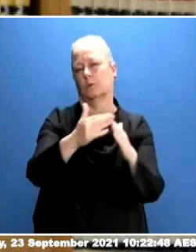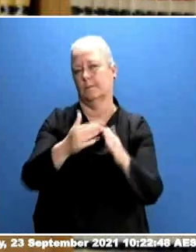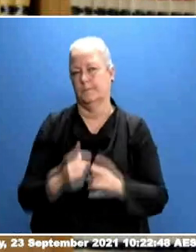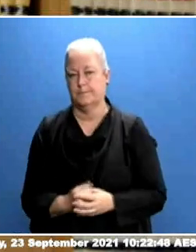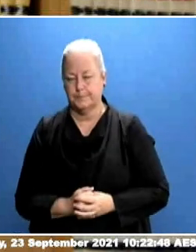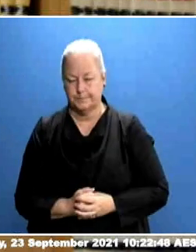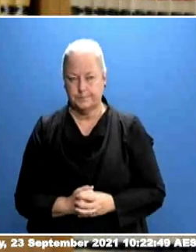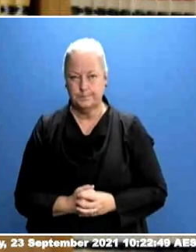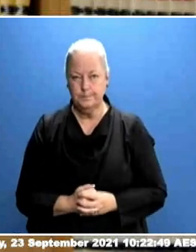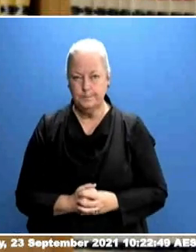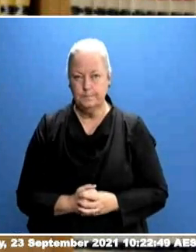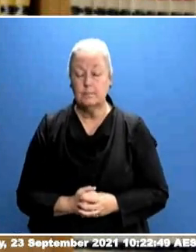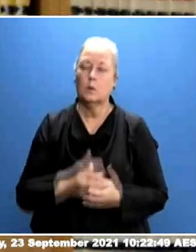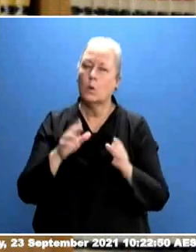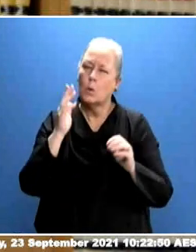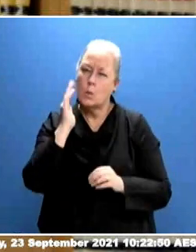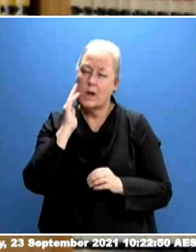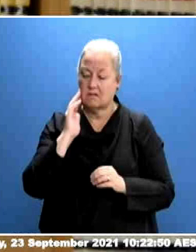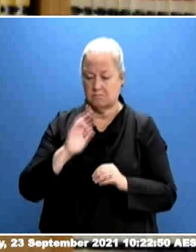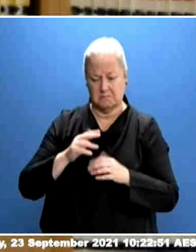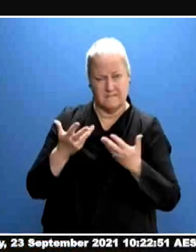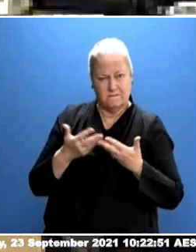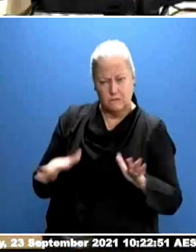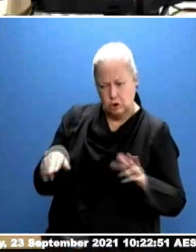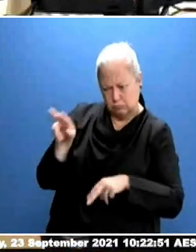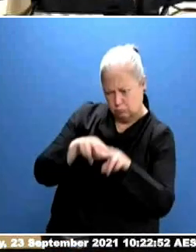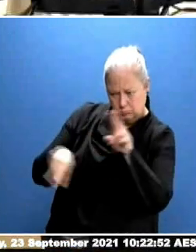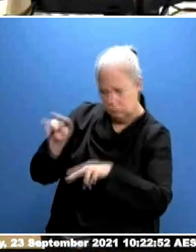Once those things are done, just following through to then the child